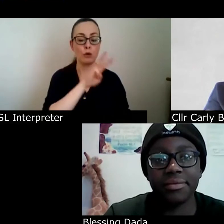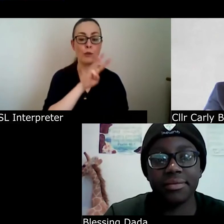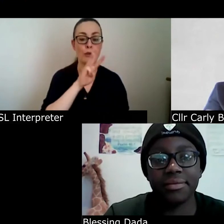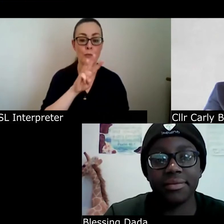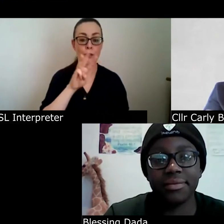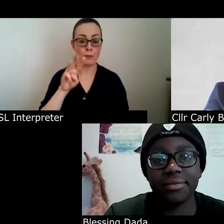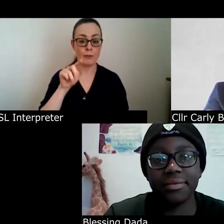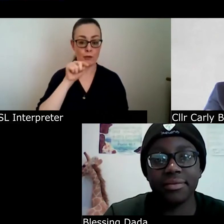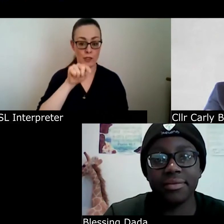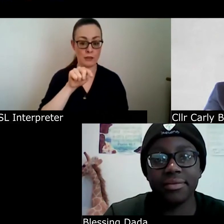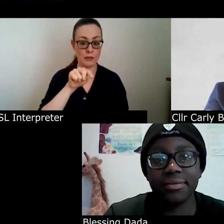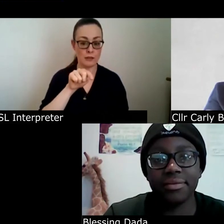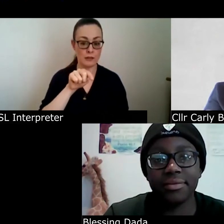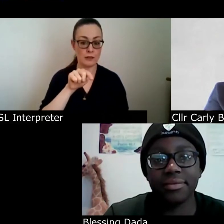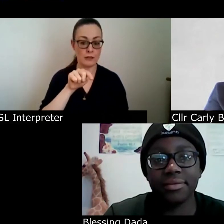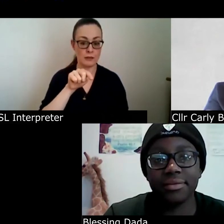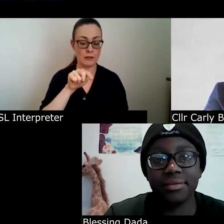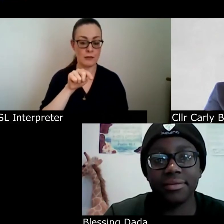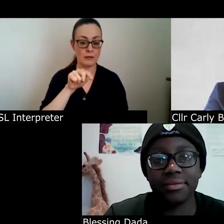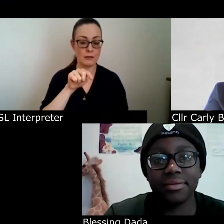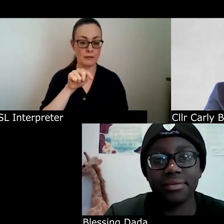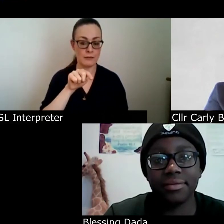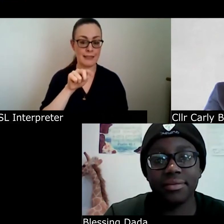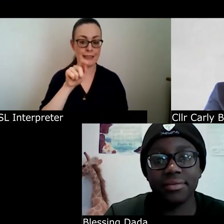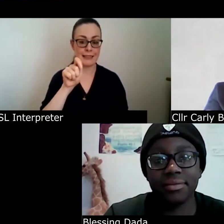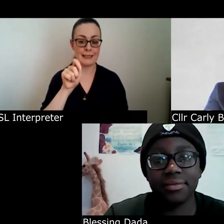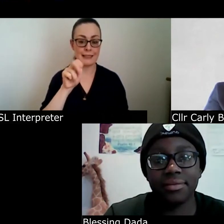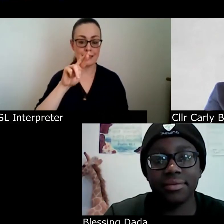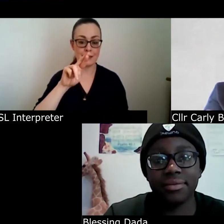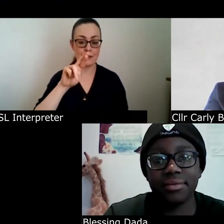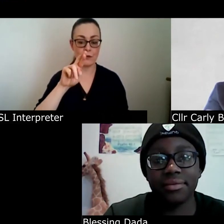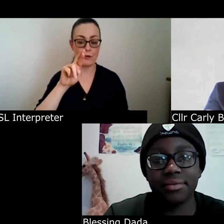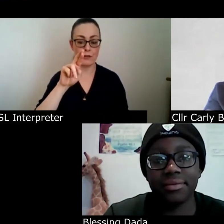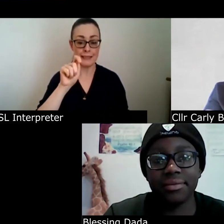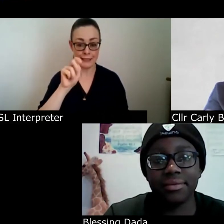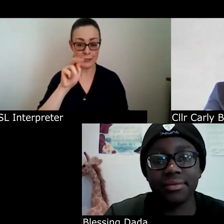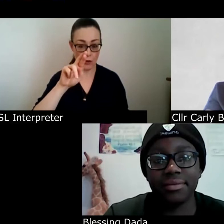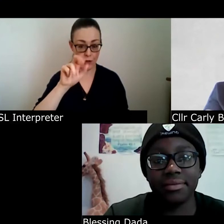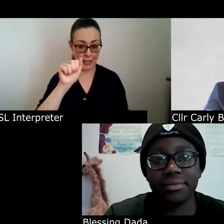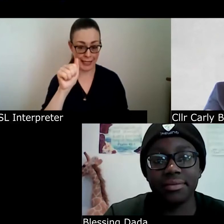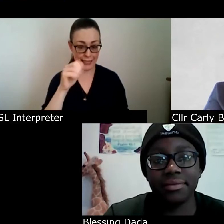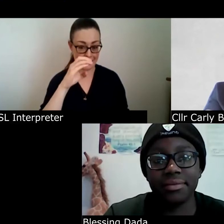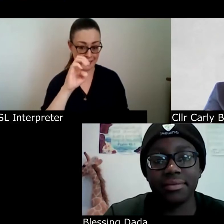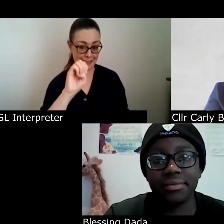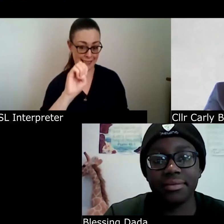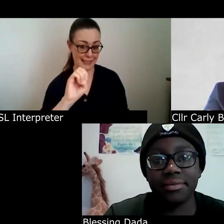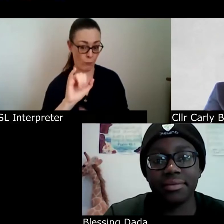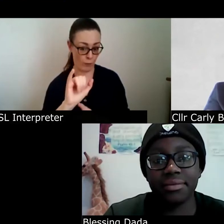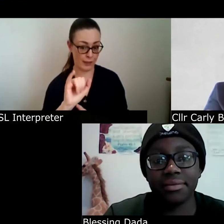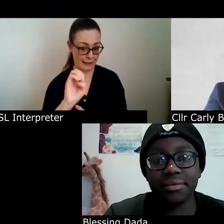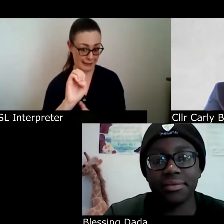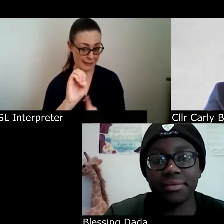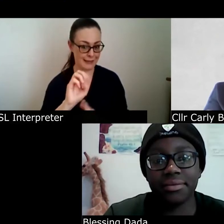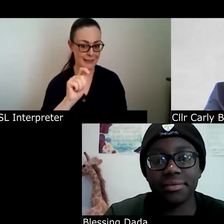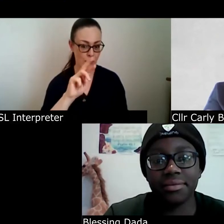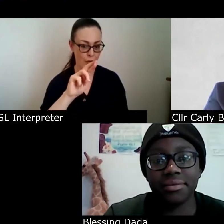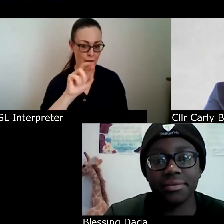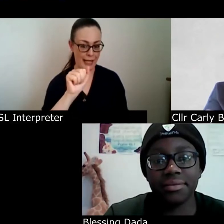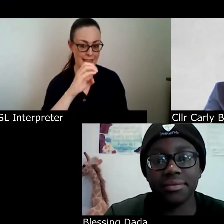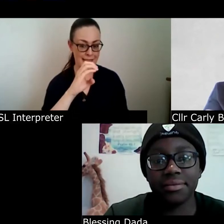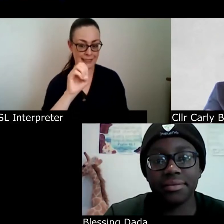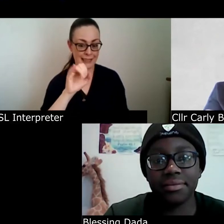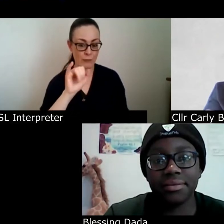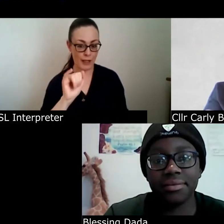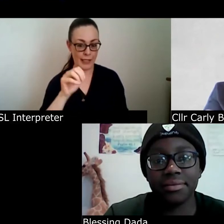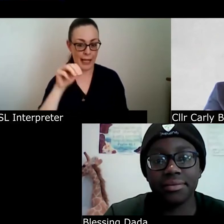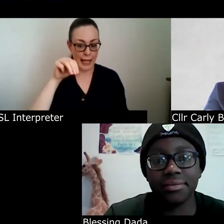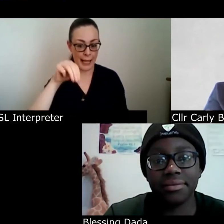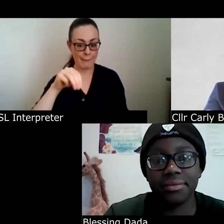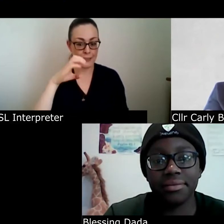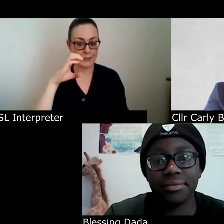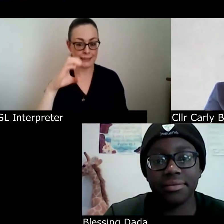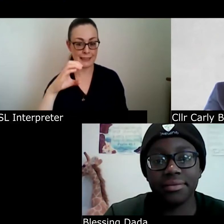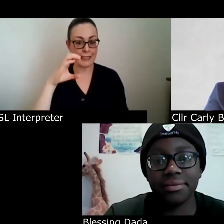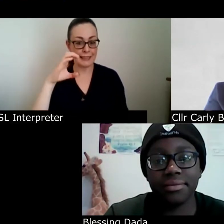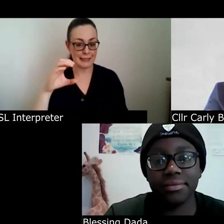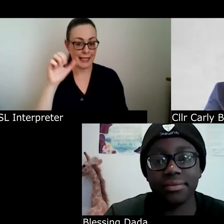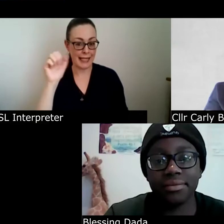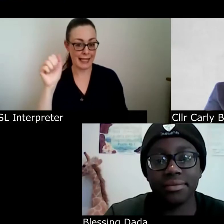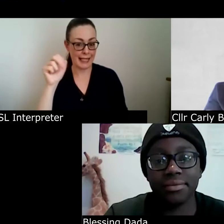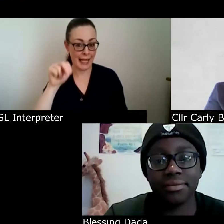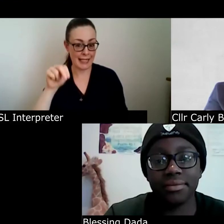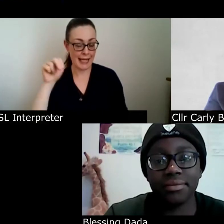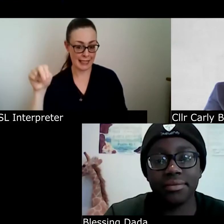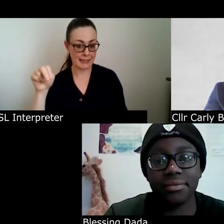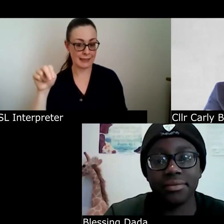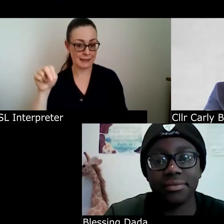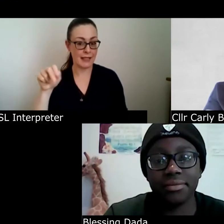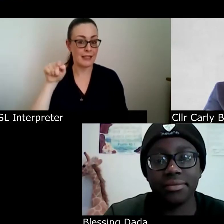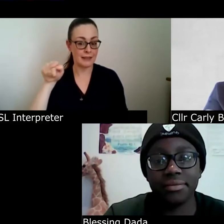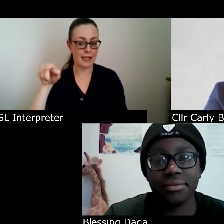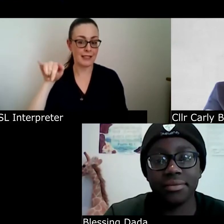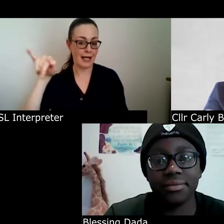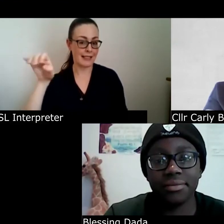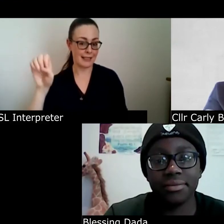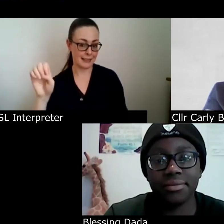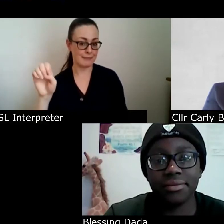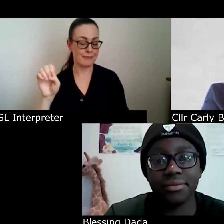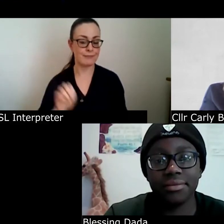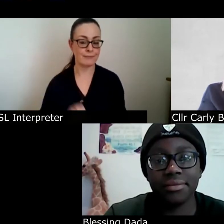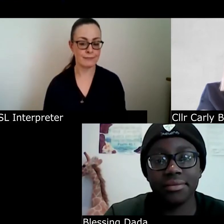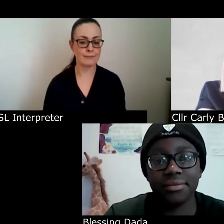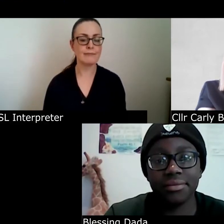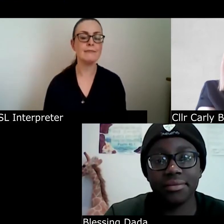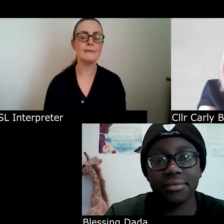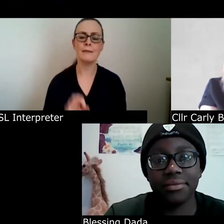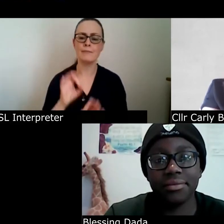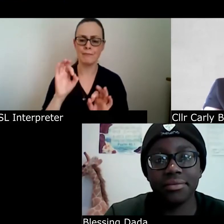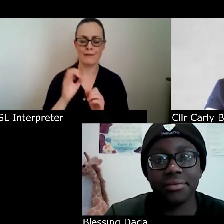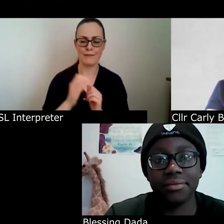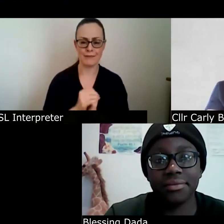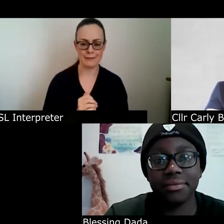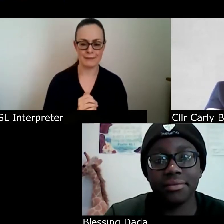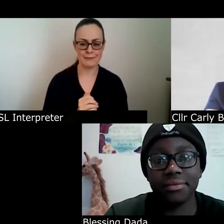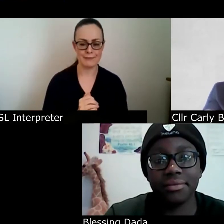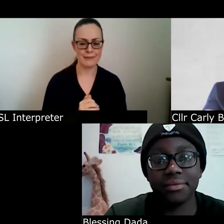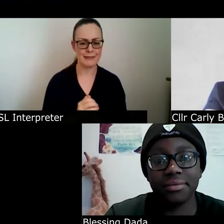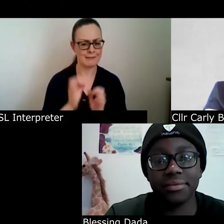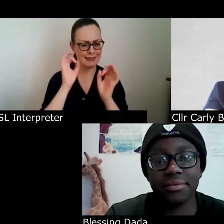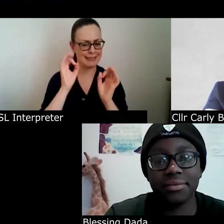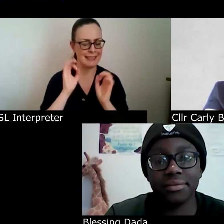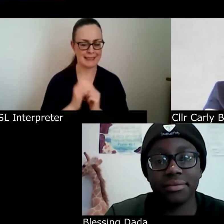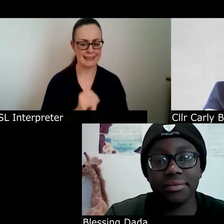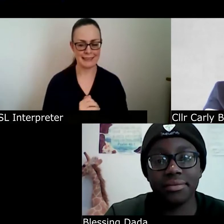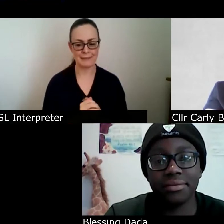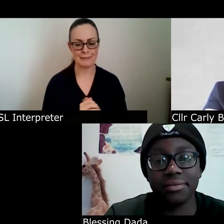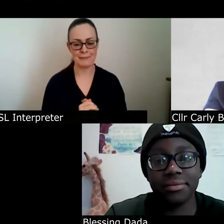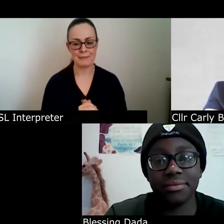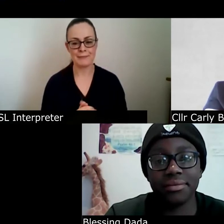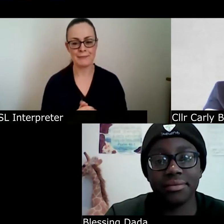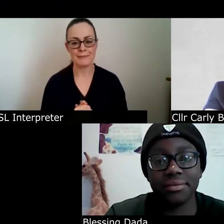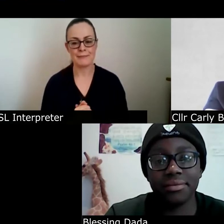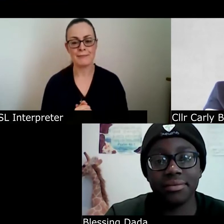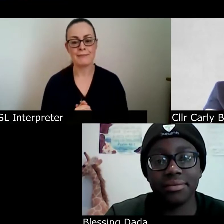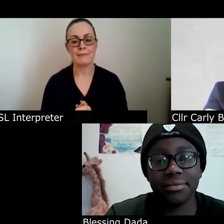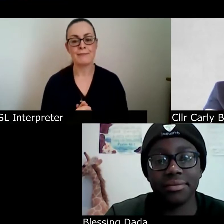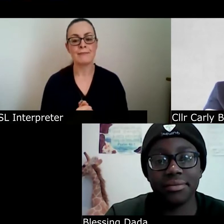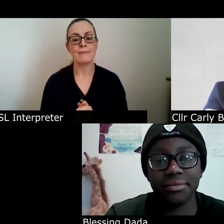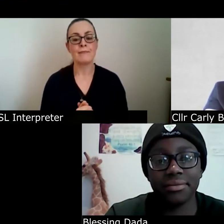dot uh Tracy that's perfect that's lovely okay fantastic um and actually Stephen i might ask